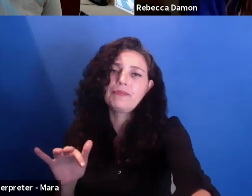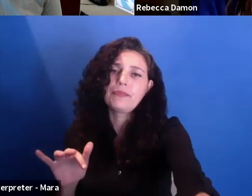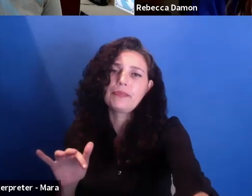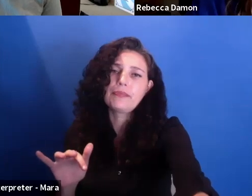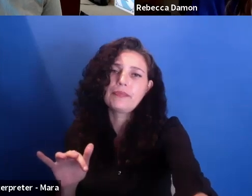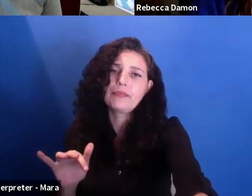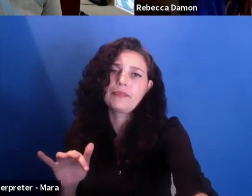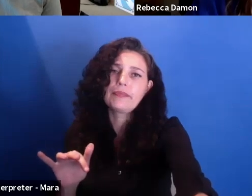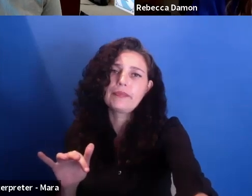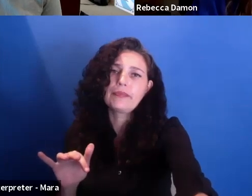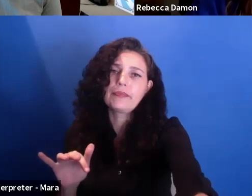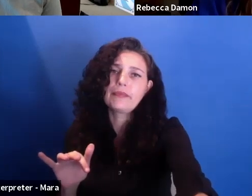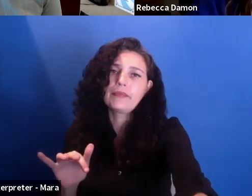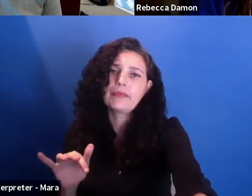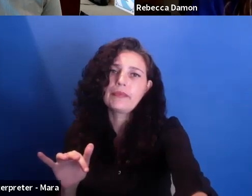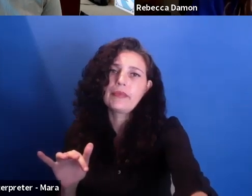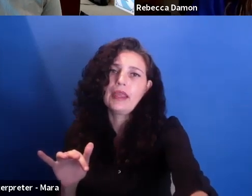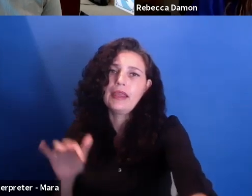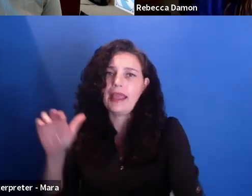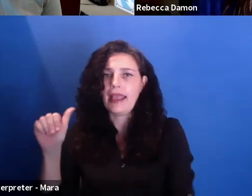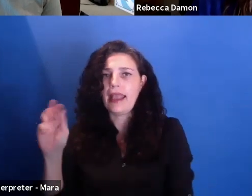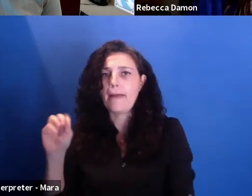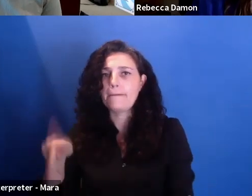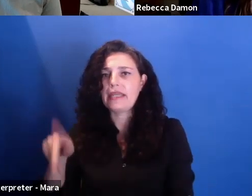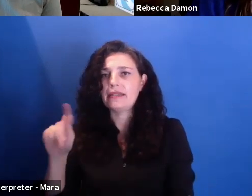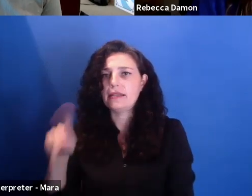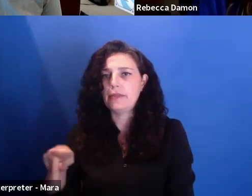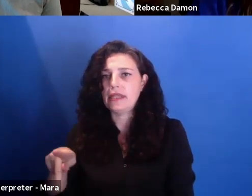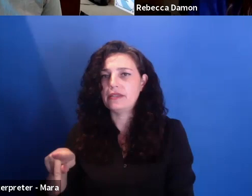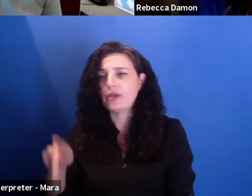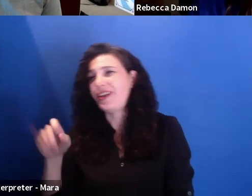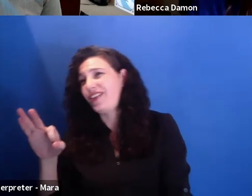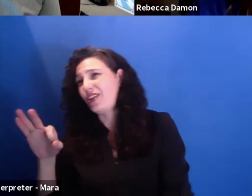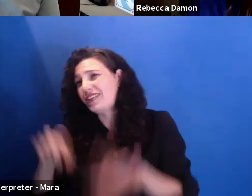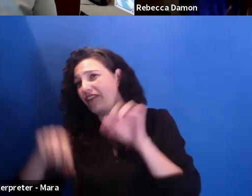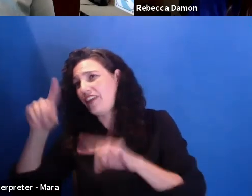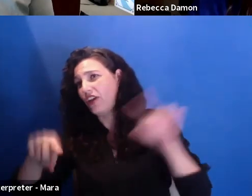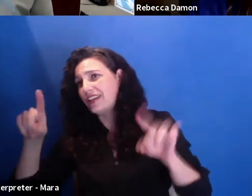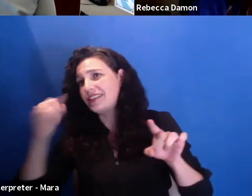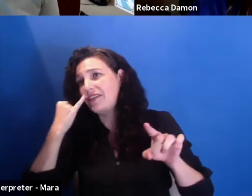is there a variance or a writer for low budget projects? Sure, a couple of notes about that.